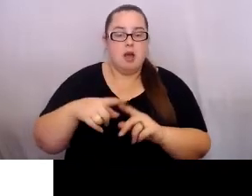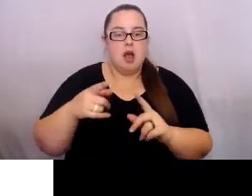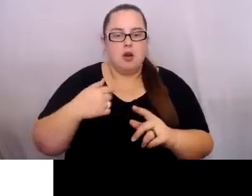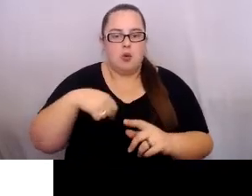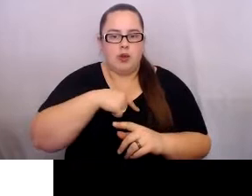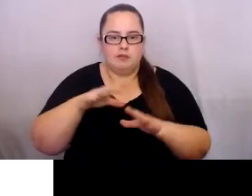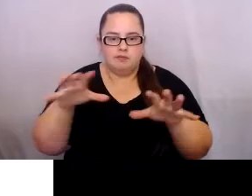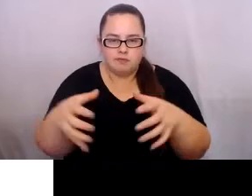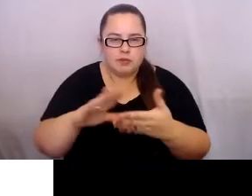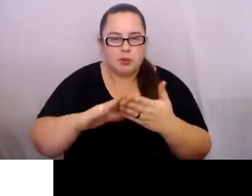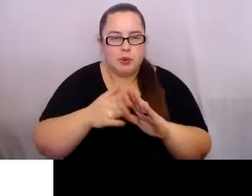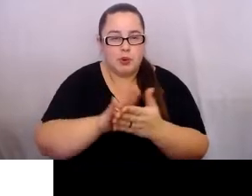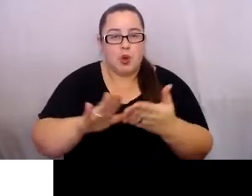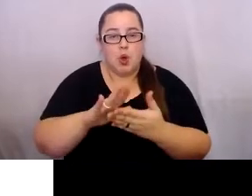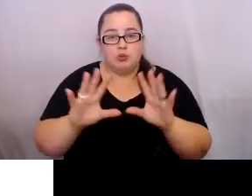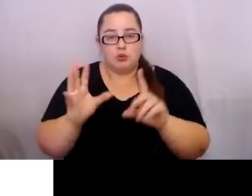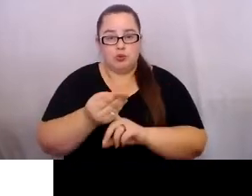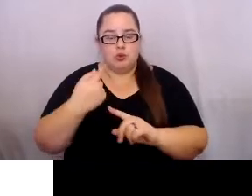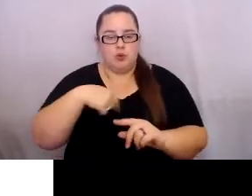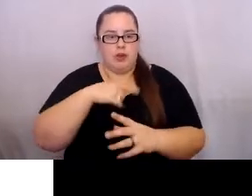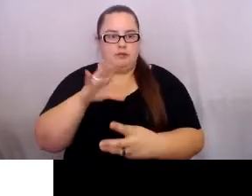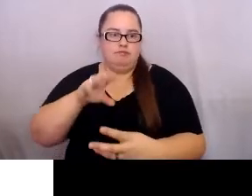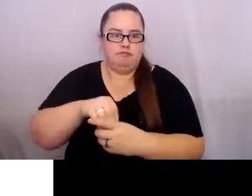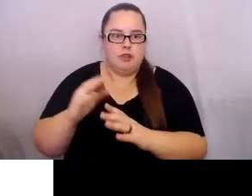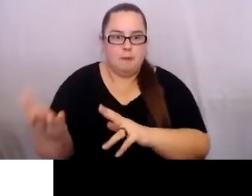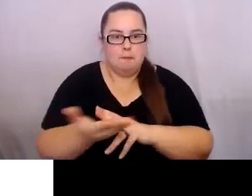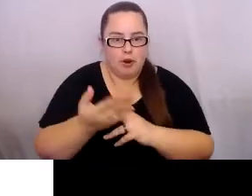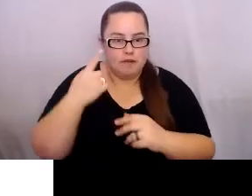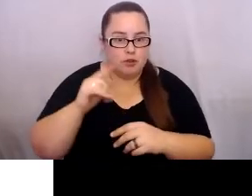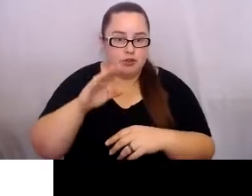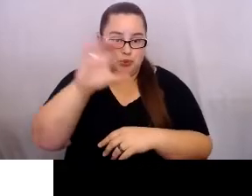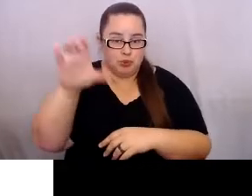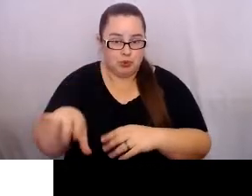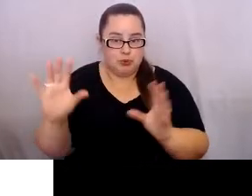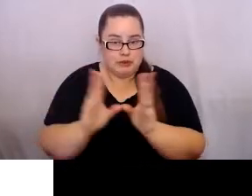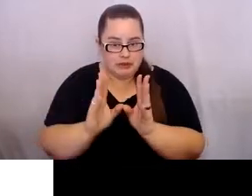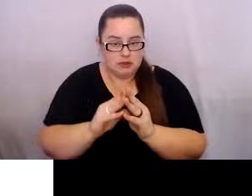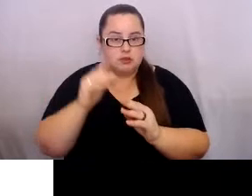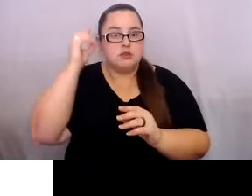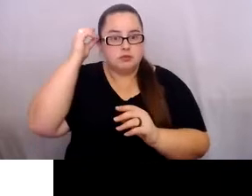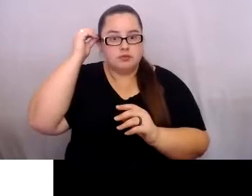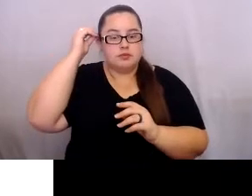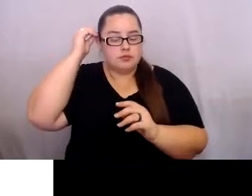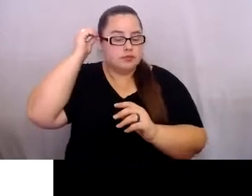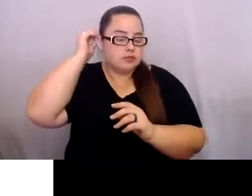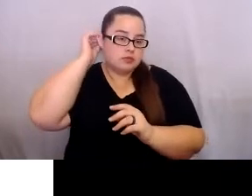We do a pretty good time of incorporating breaks into our Zoom meetings. Allowing time for people to. Step away from the screen for a bit.